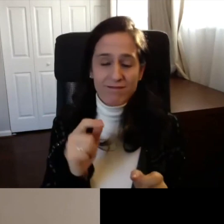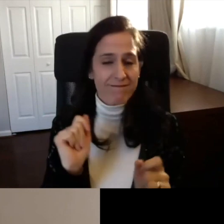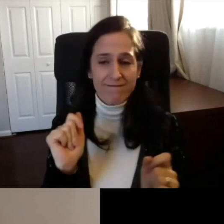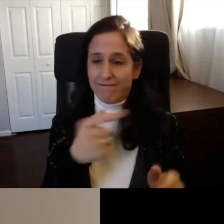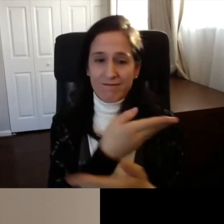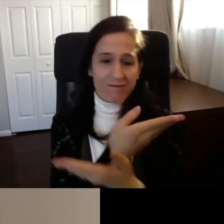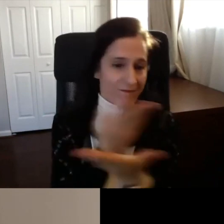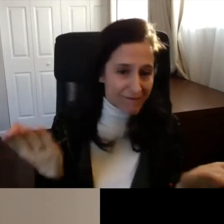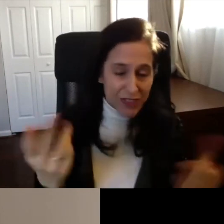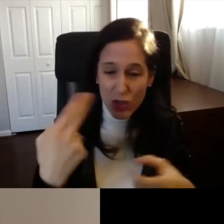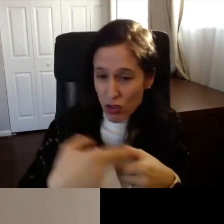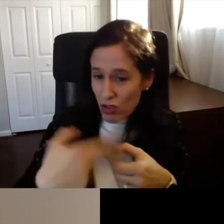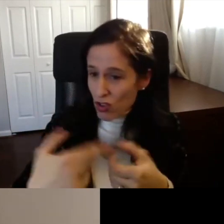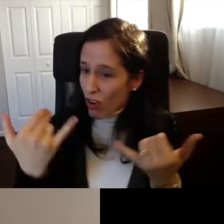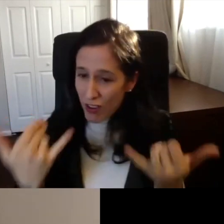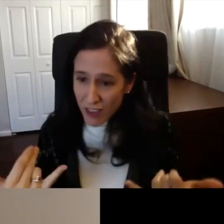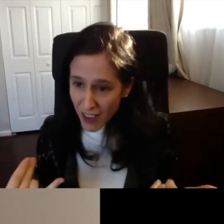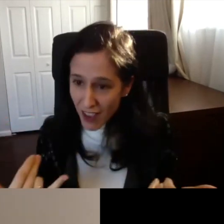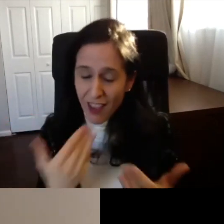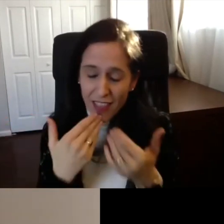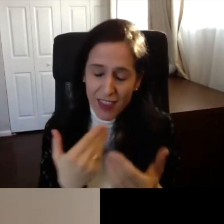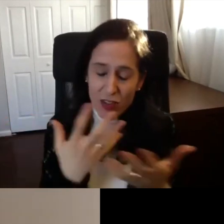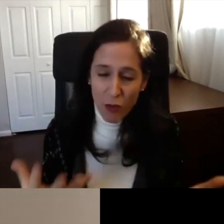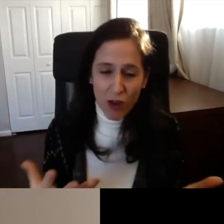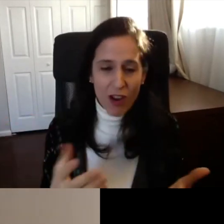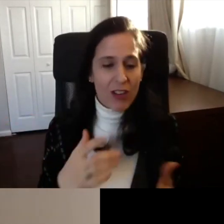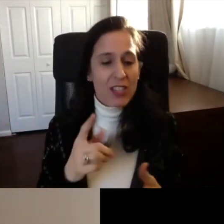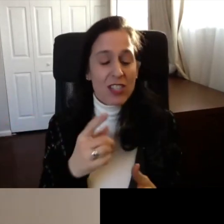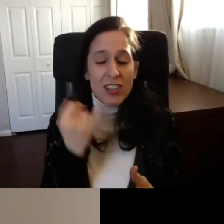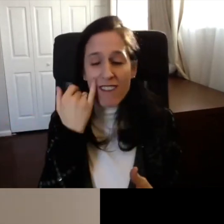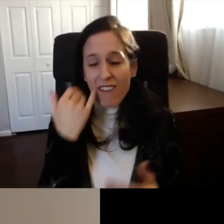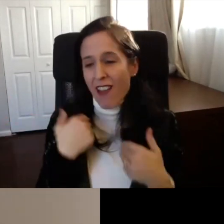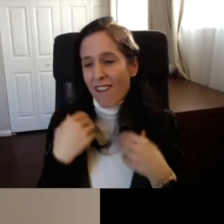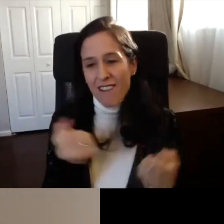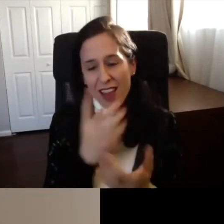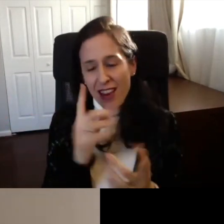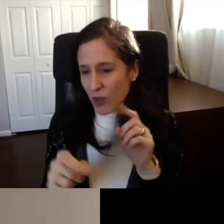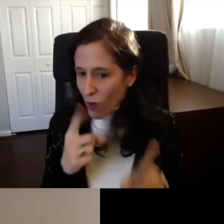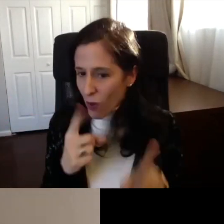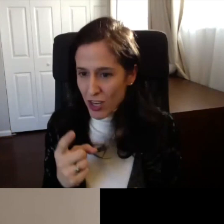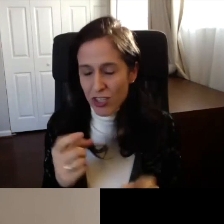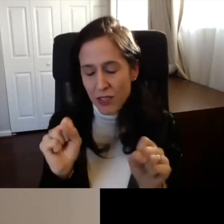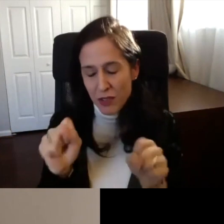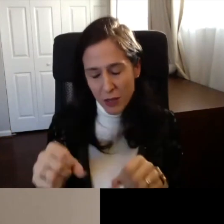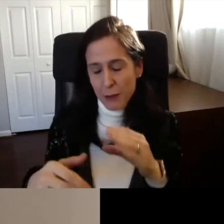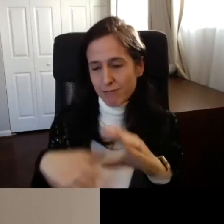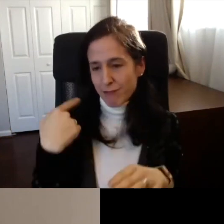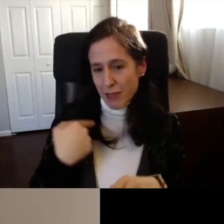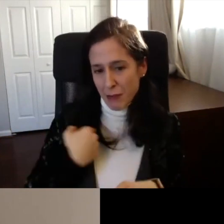and thank you to everybody who joined us